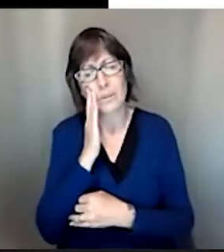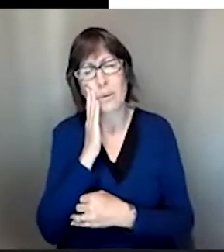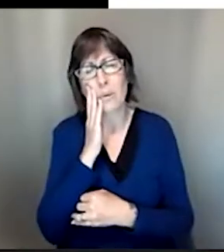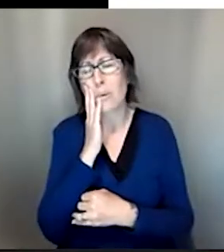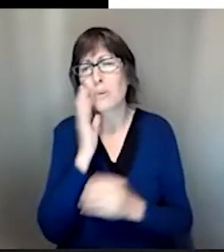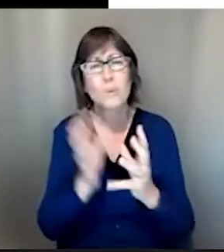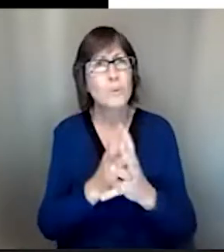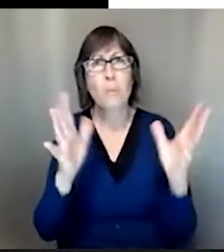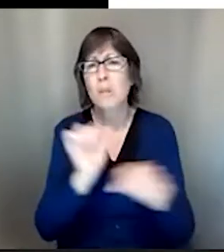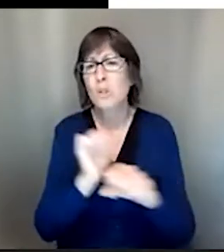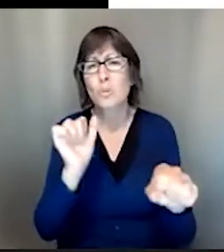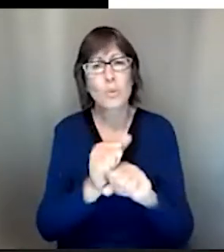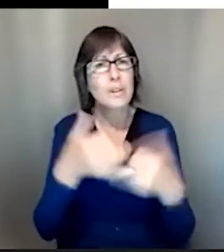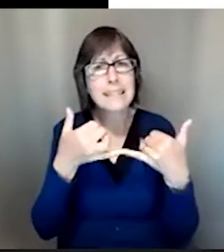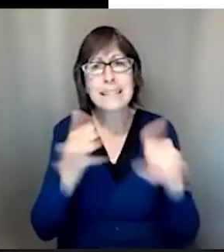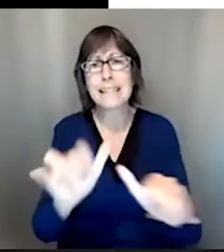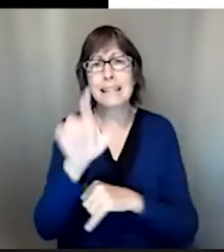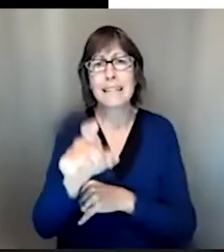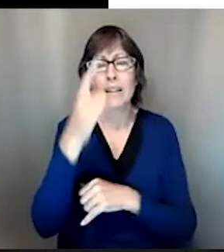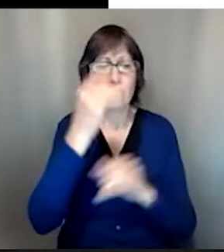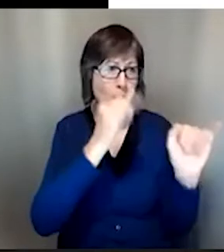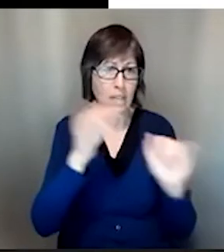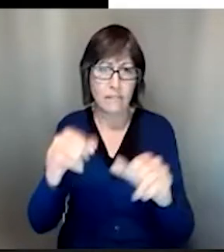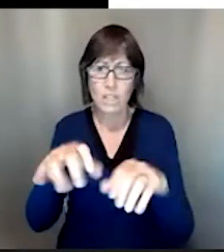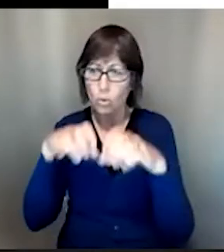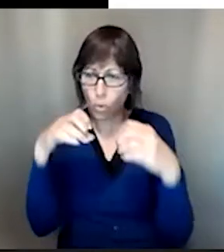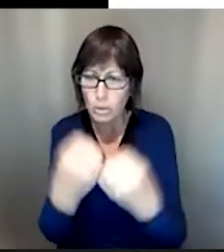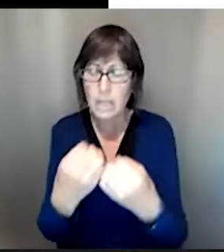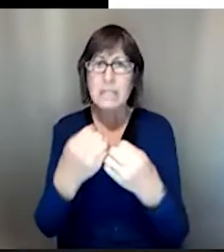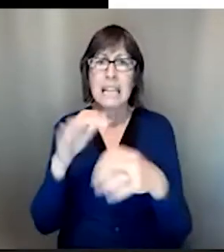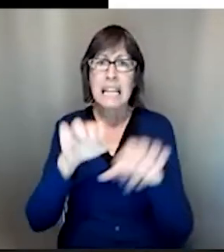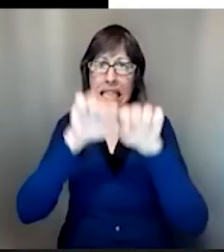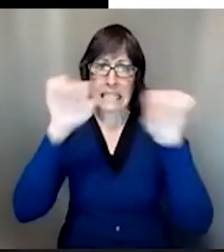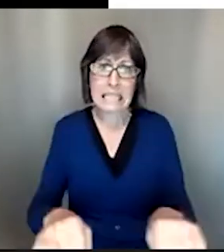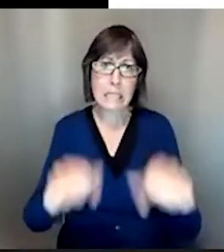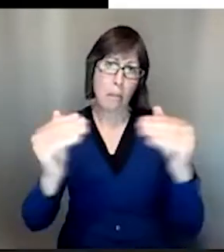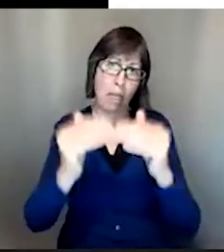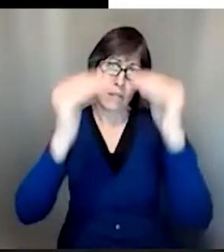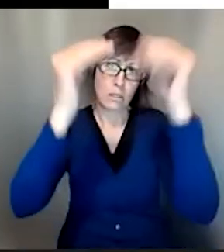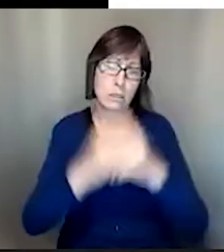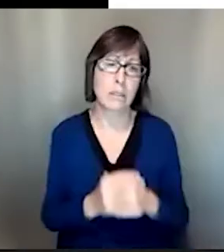to do on an individual, organizational and systemic level. We encourage and welcome you